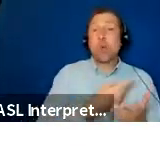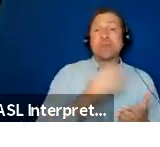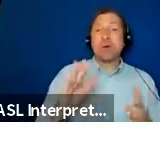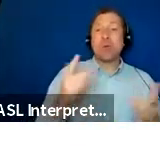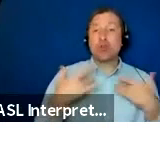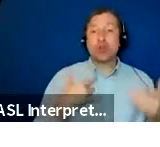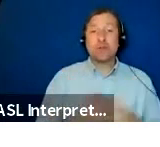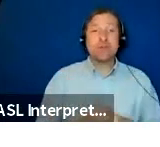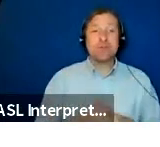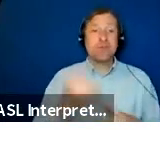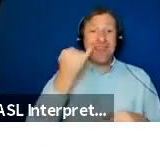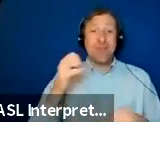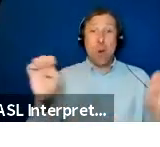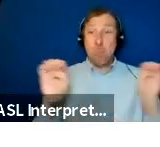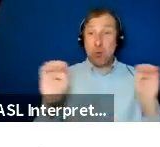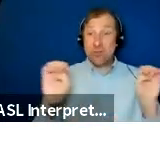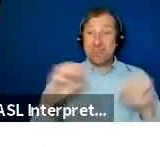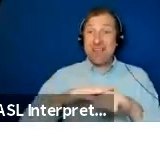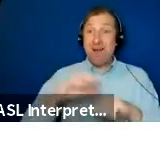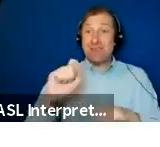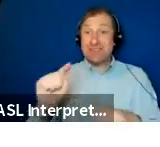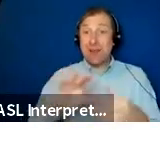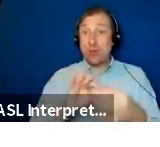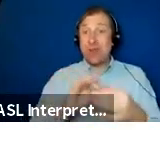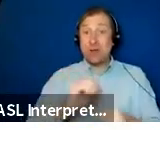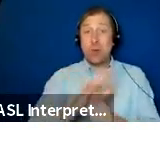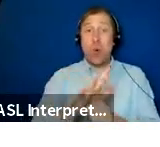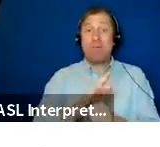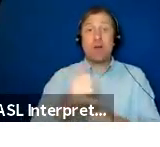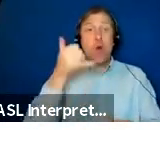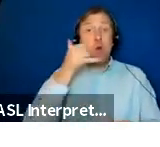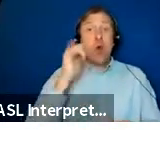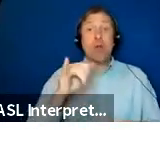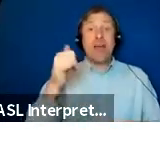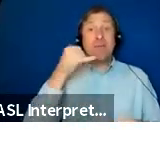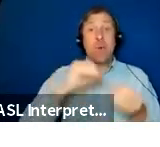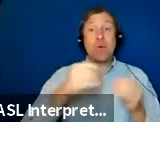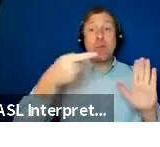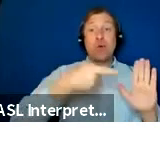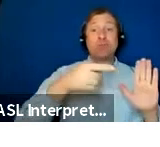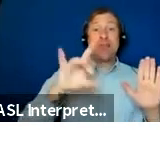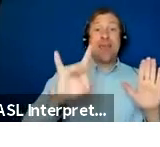If you have an on set emergency related to COVID, you should contact our safer set hotline at (844) SAFER SET.